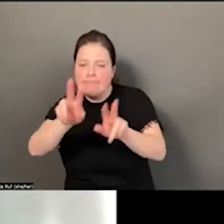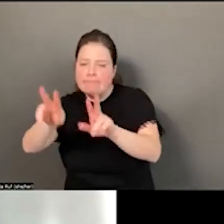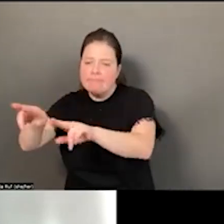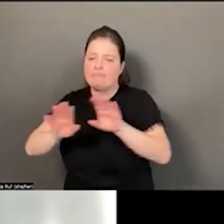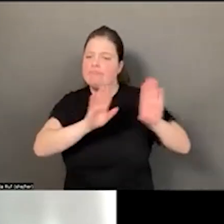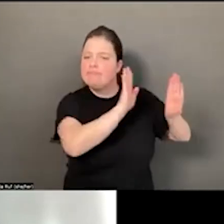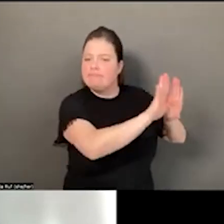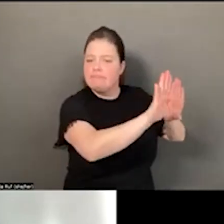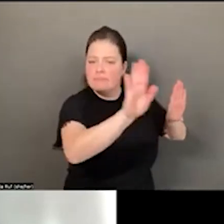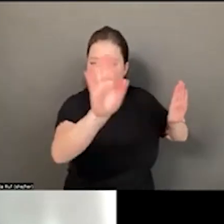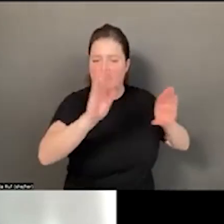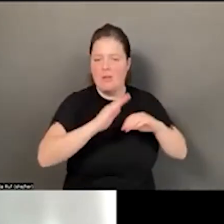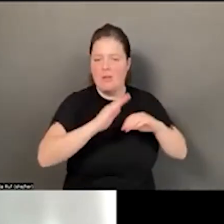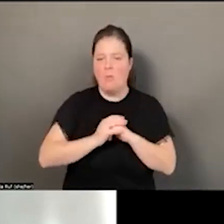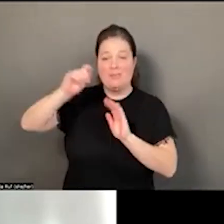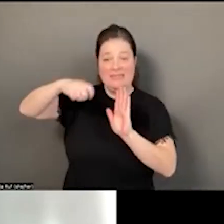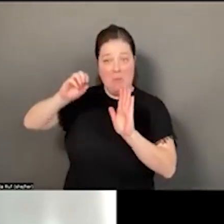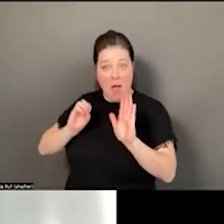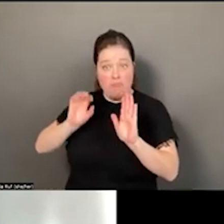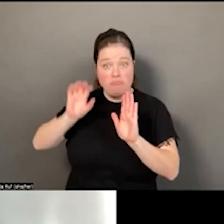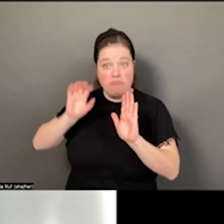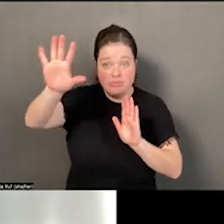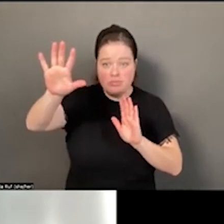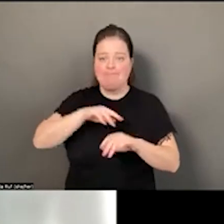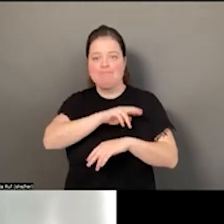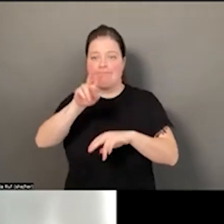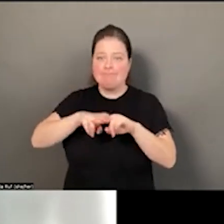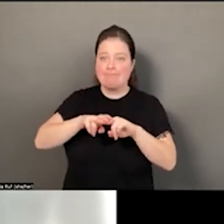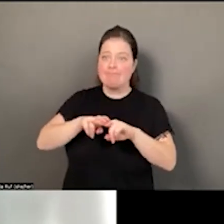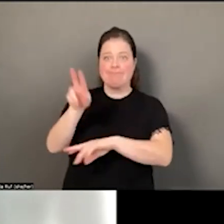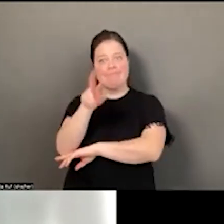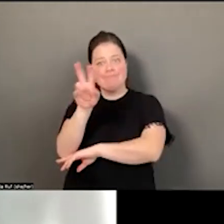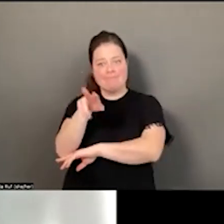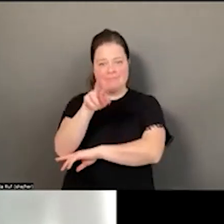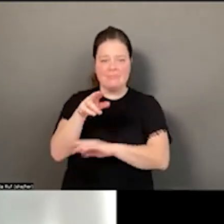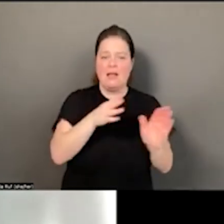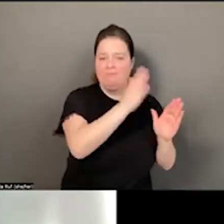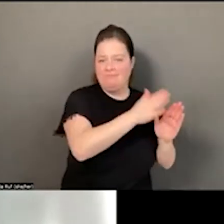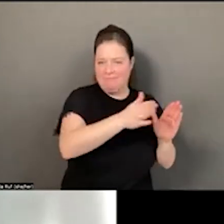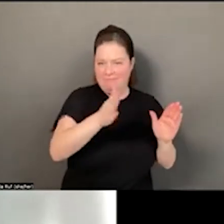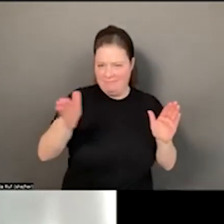areas in which a disability recognition should be ensured. For example, on transport,